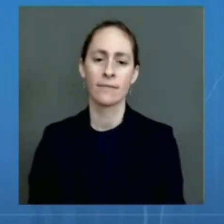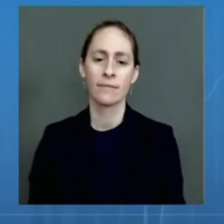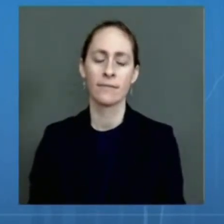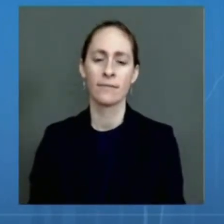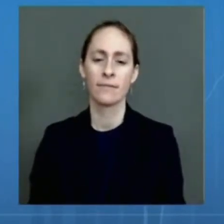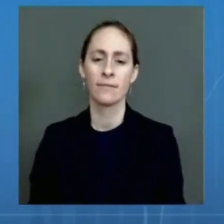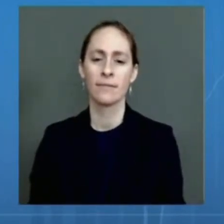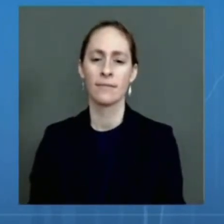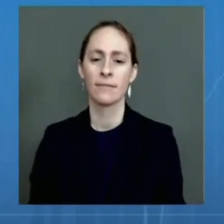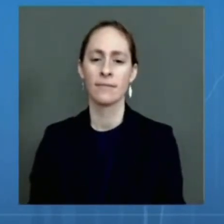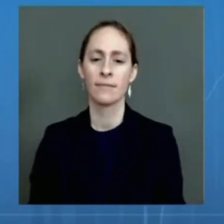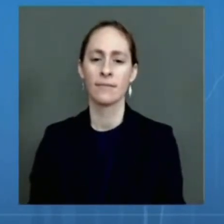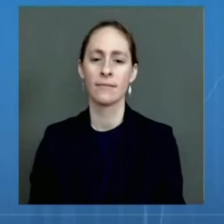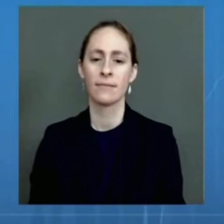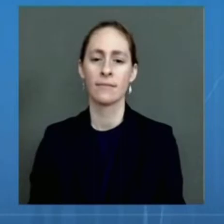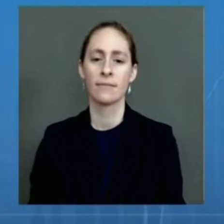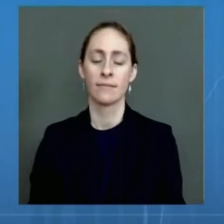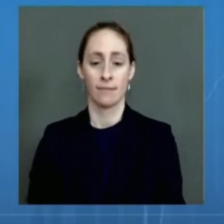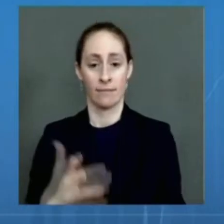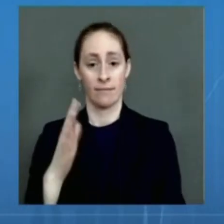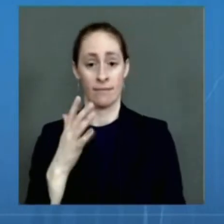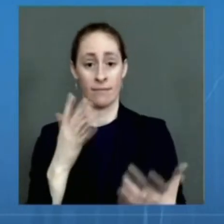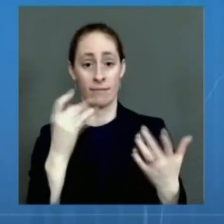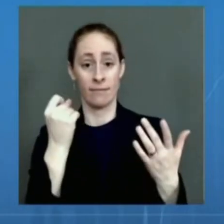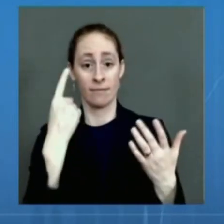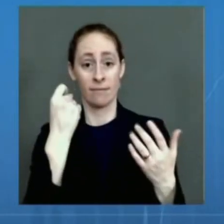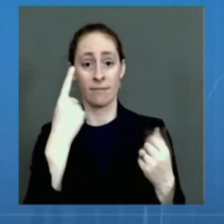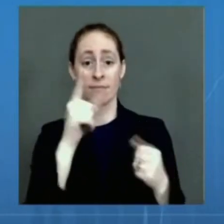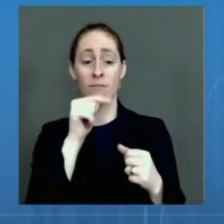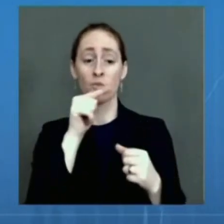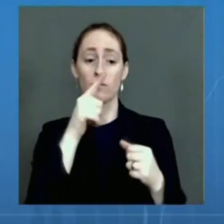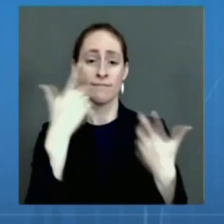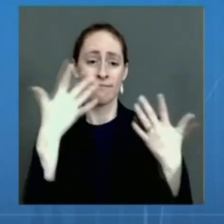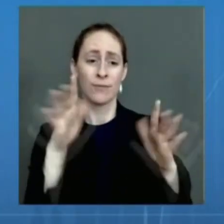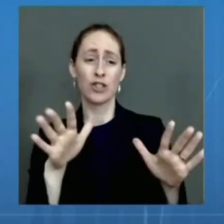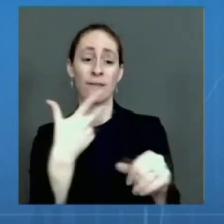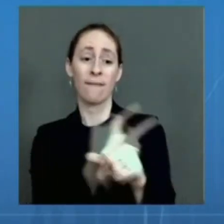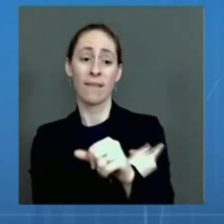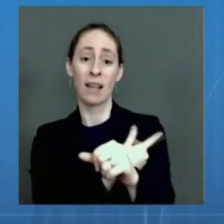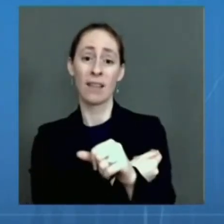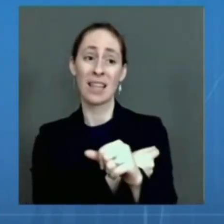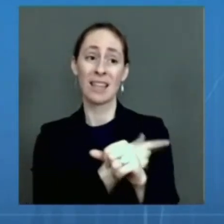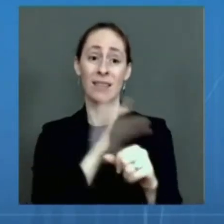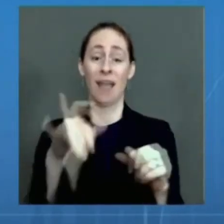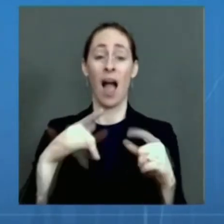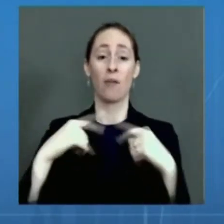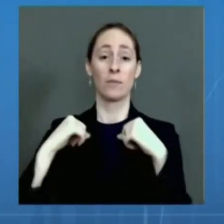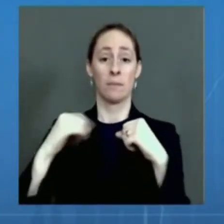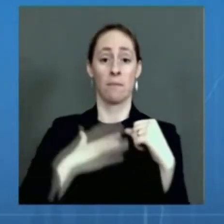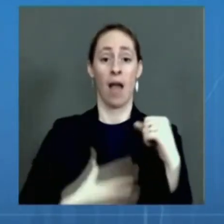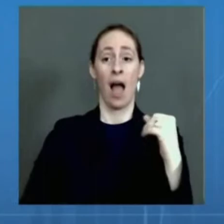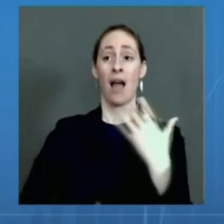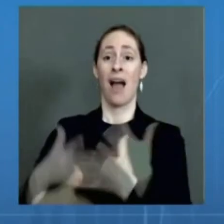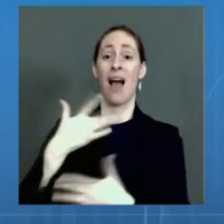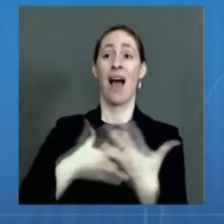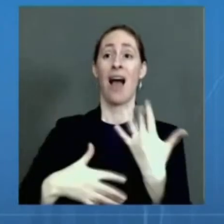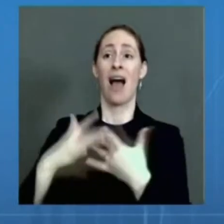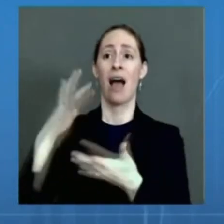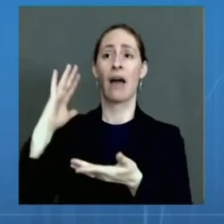SOME OF THE SLIDES I SHOWED A FULLY VACCINATED PERSON AFTER A